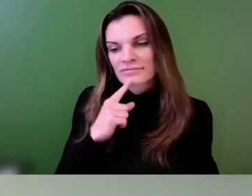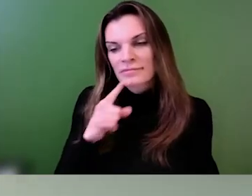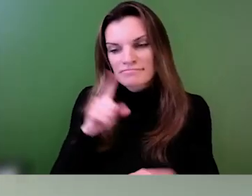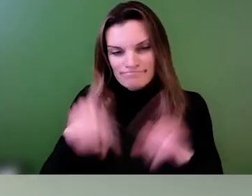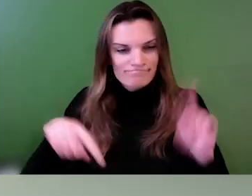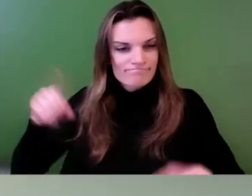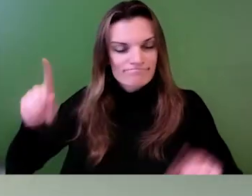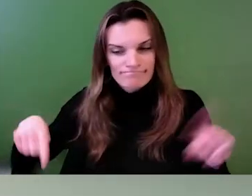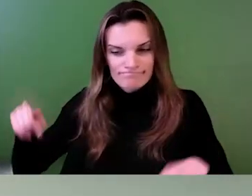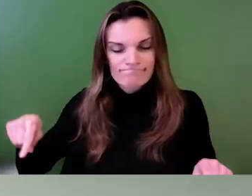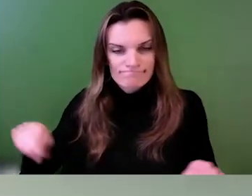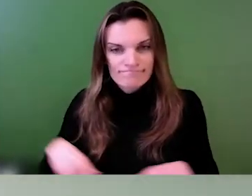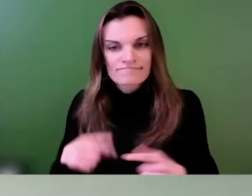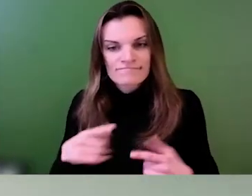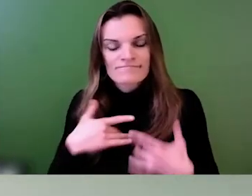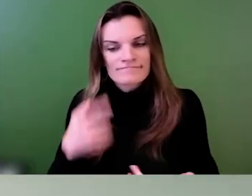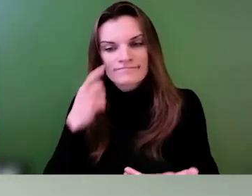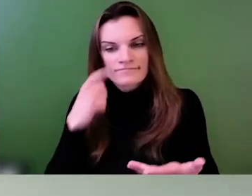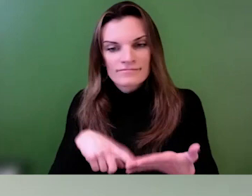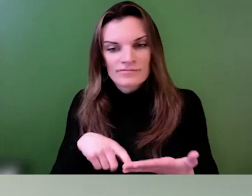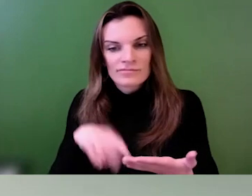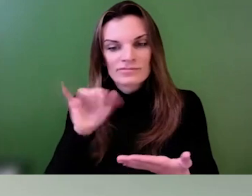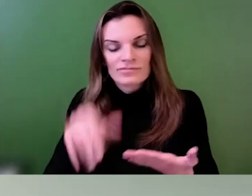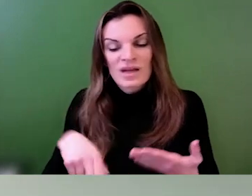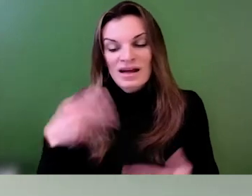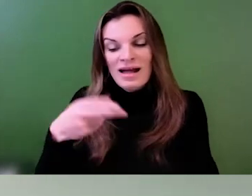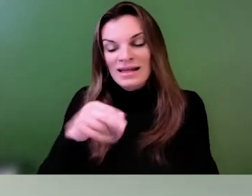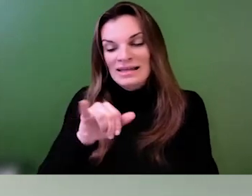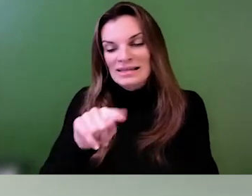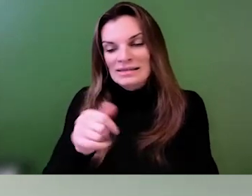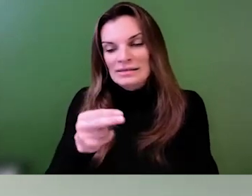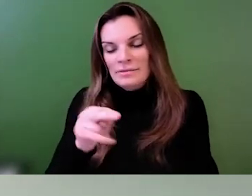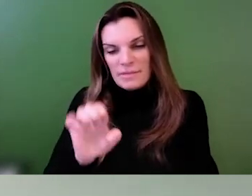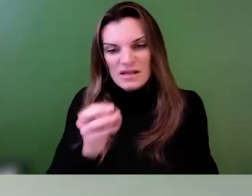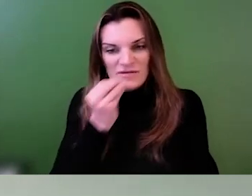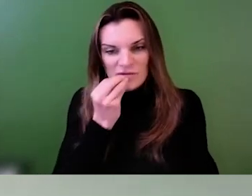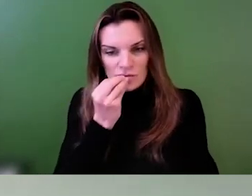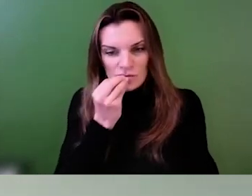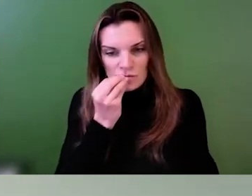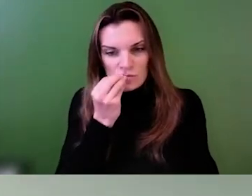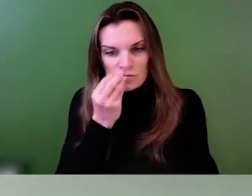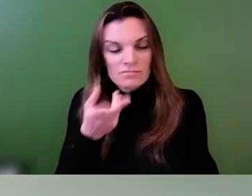person but often what we are seeing are high histamine food trigger symptoms. These are